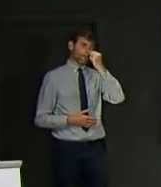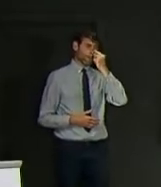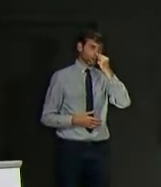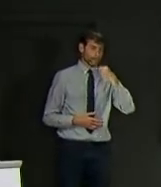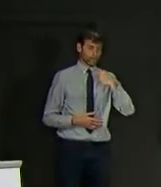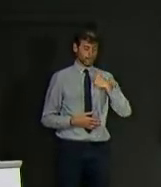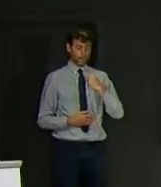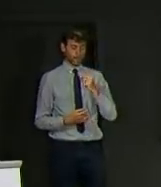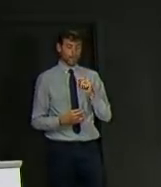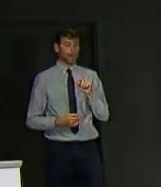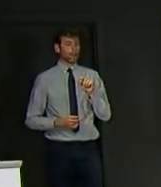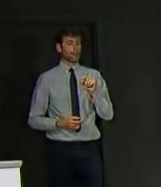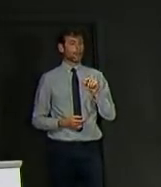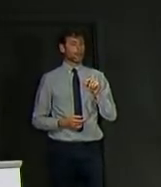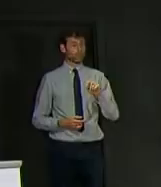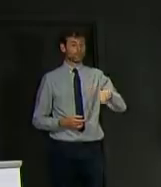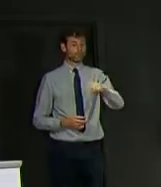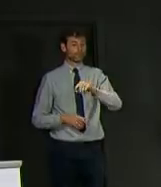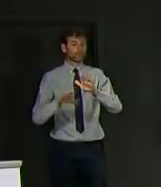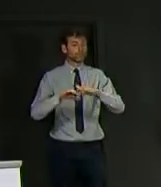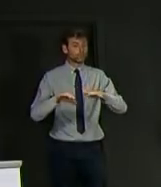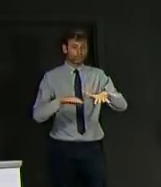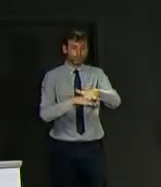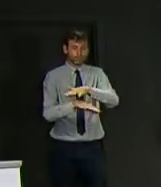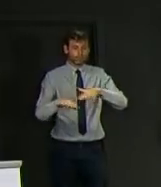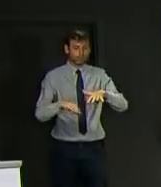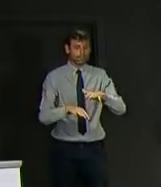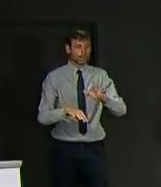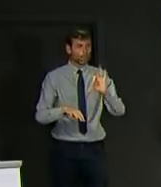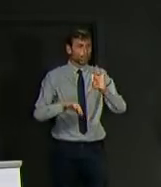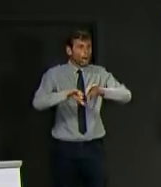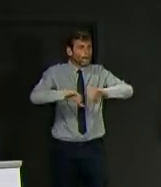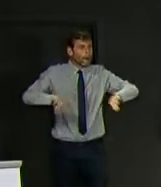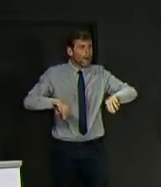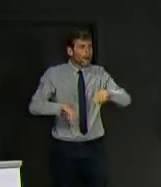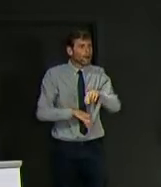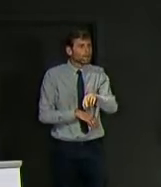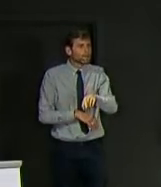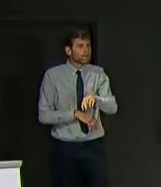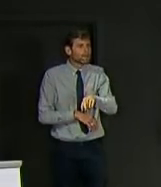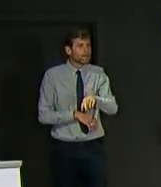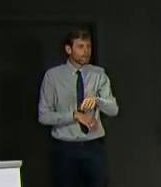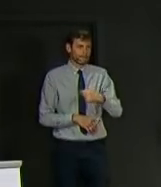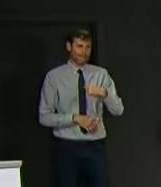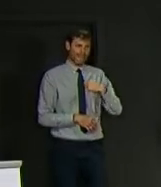no social distancing in place, but still won't be able to go near or hug family members from